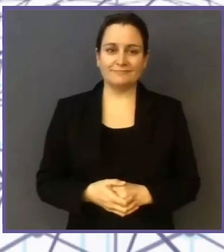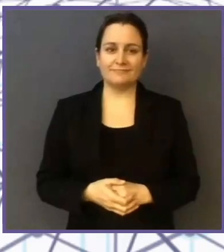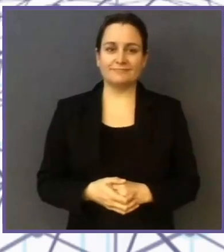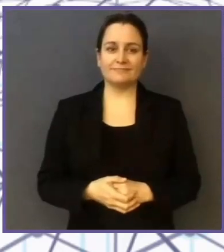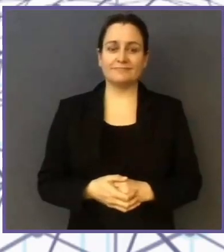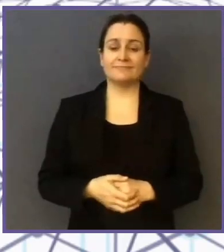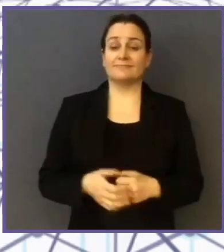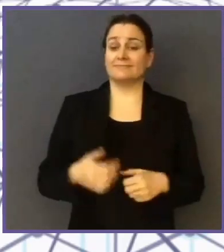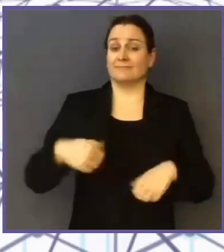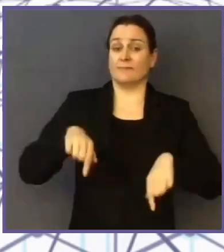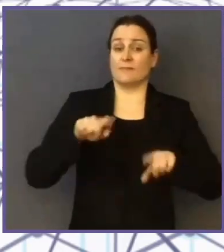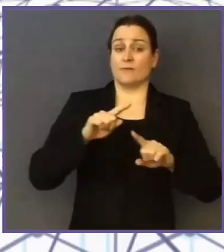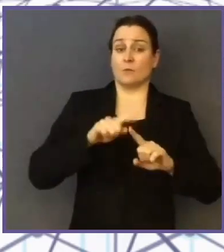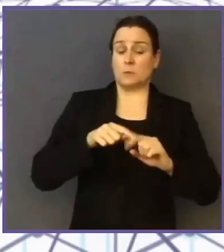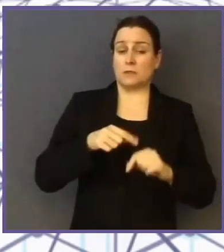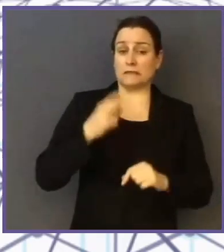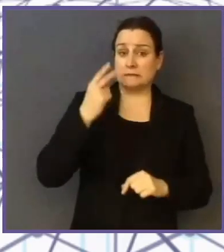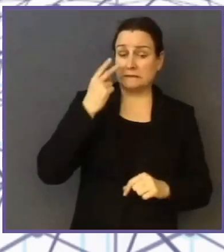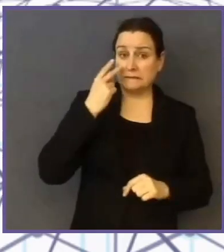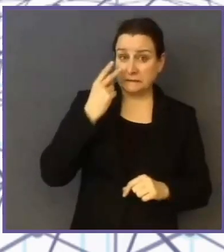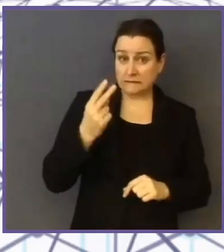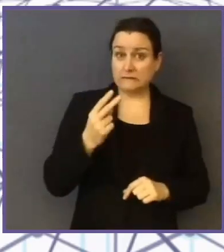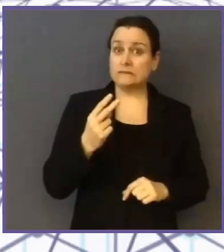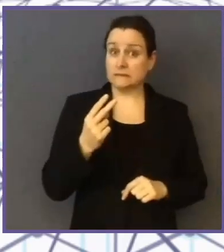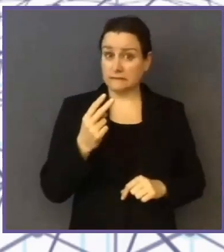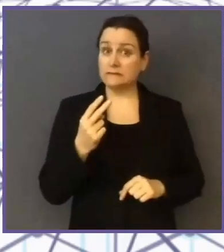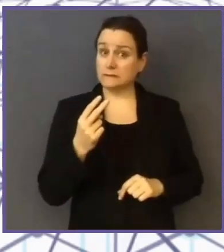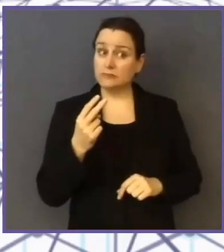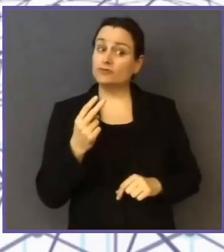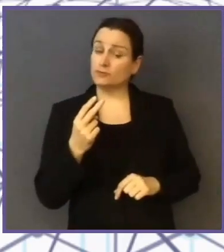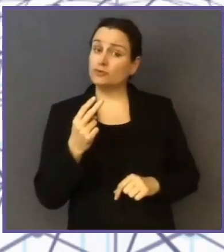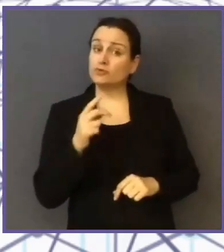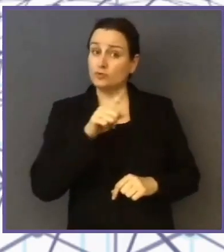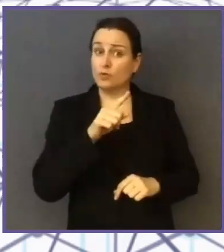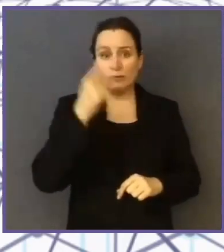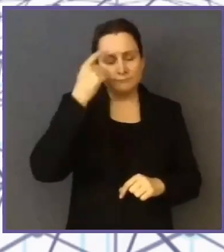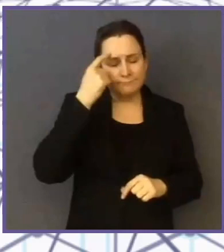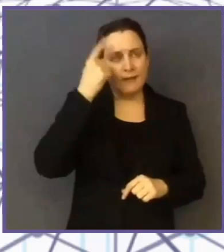What we see is great ideas, but a real lack of tangible data on the outcomes that often